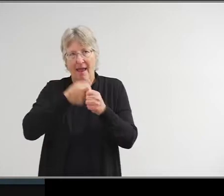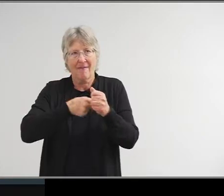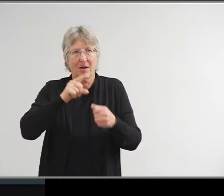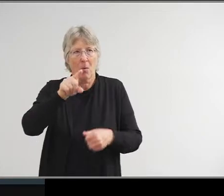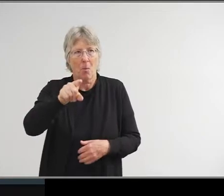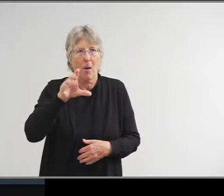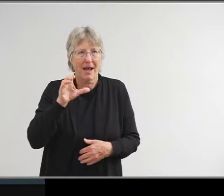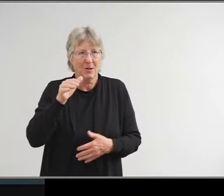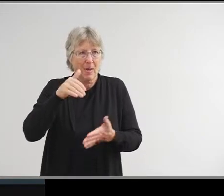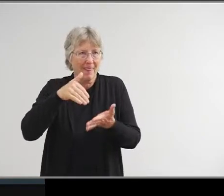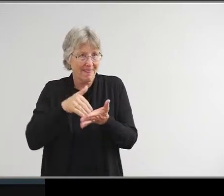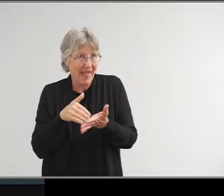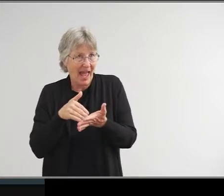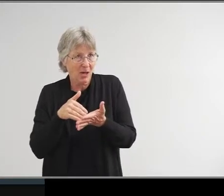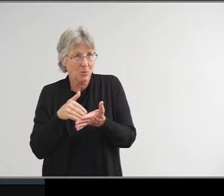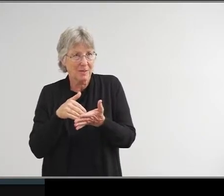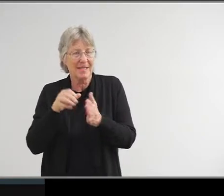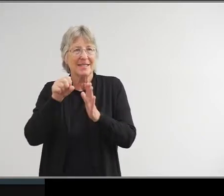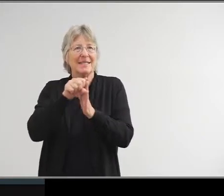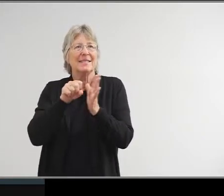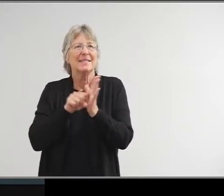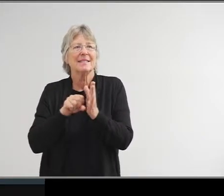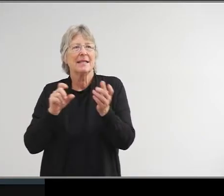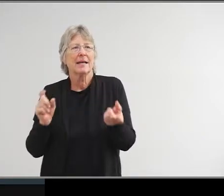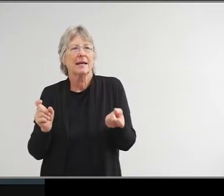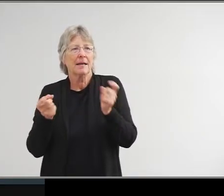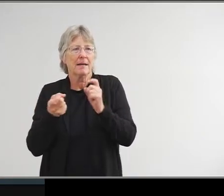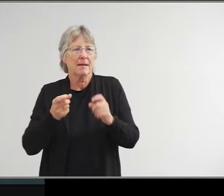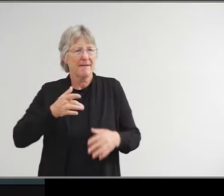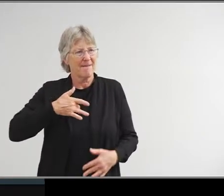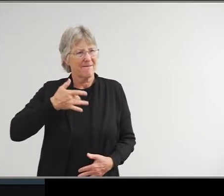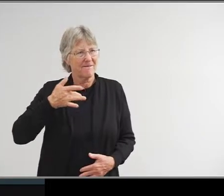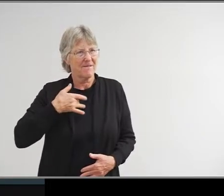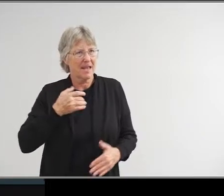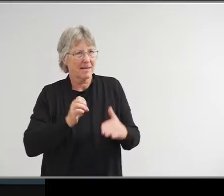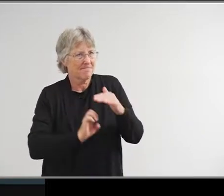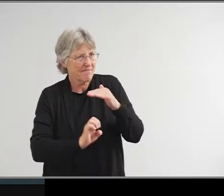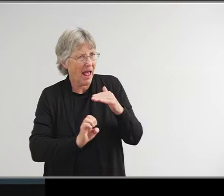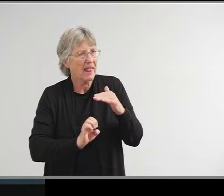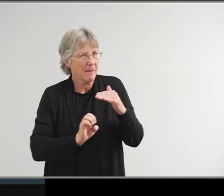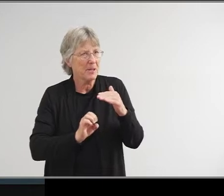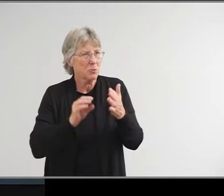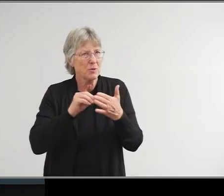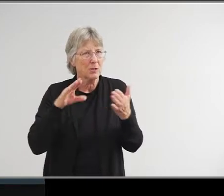the state has moved to feeling that elementary students from a health and safety perspective